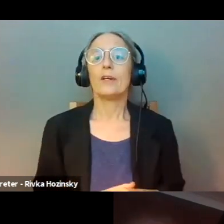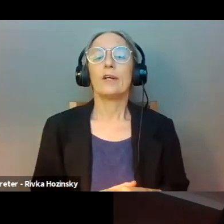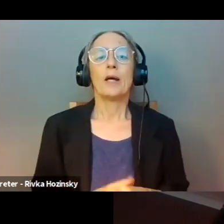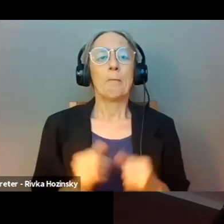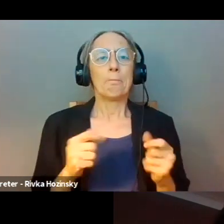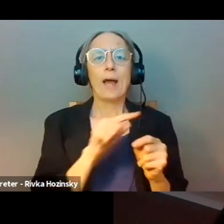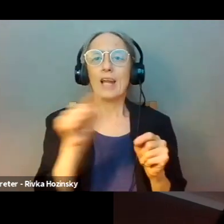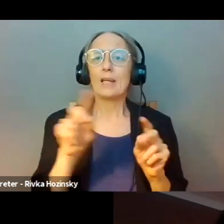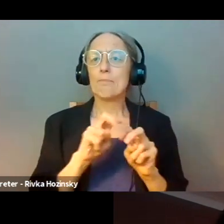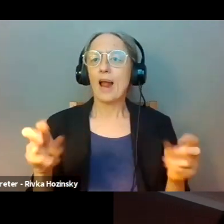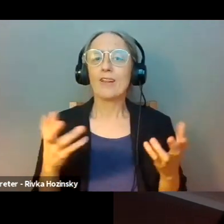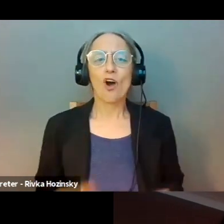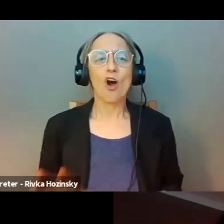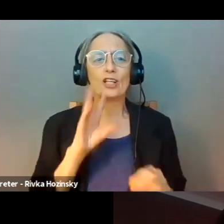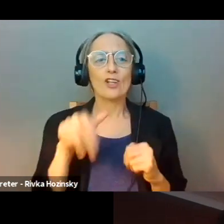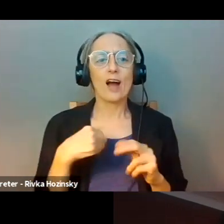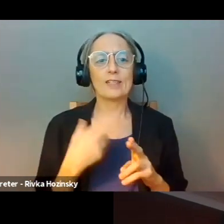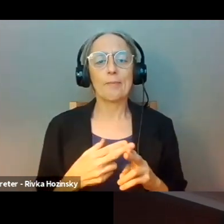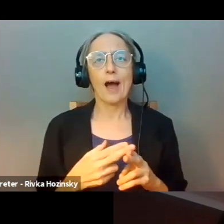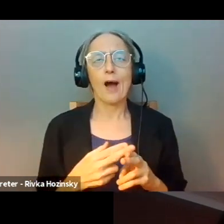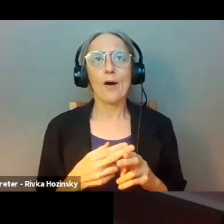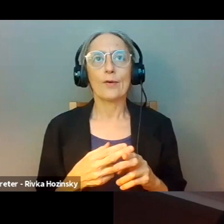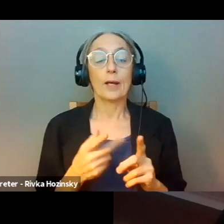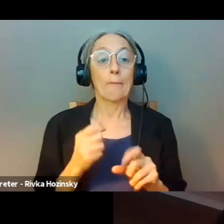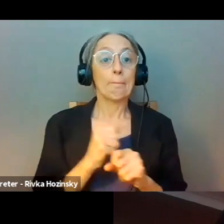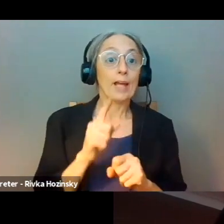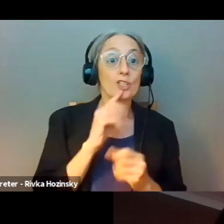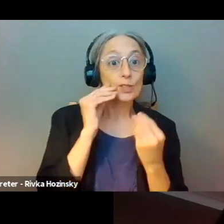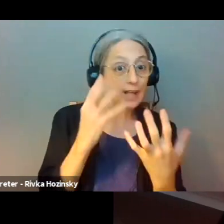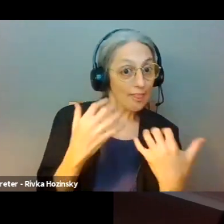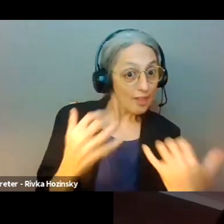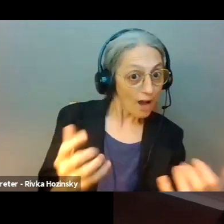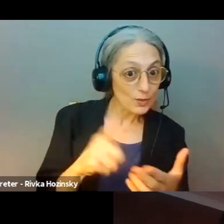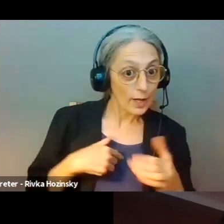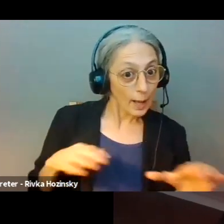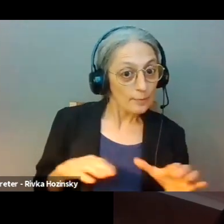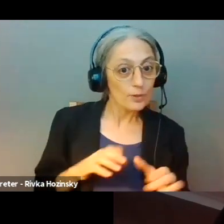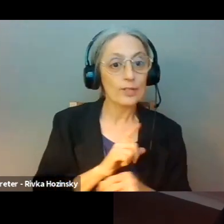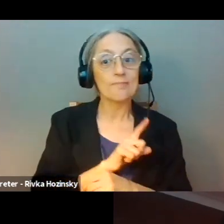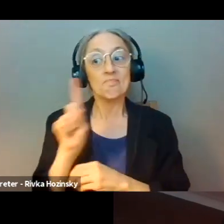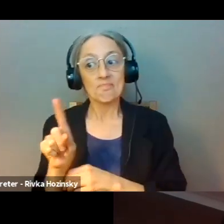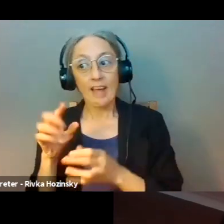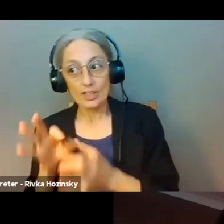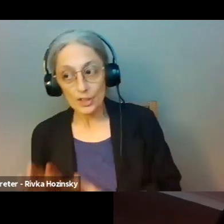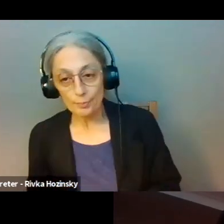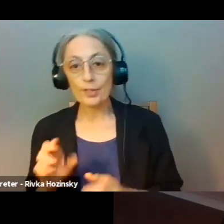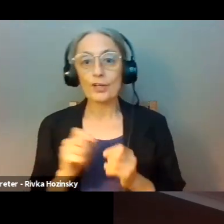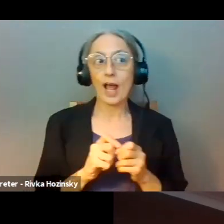you want to make sure that you are letting your audiences know what you're doing. You're providing access.